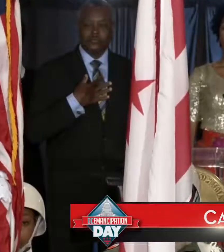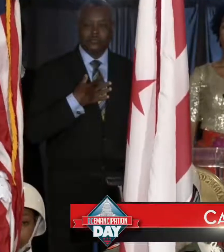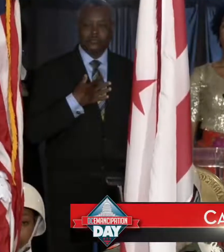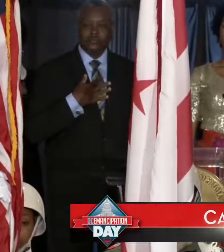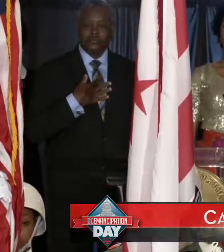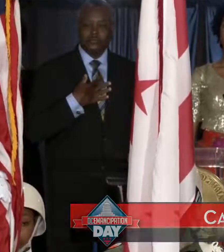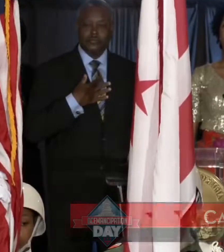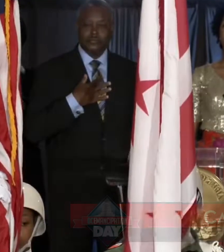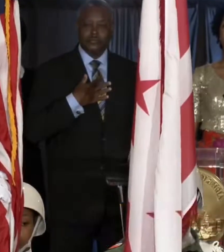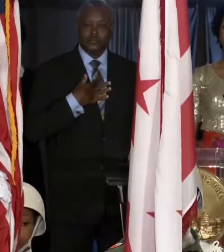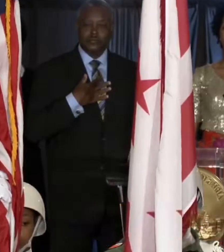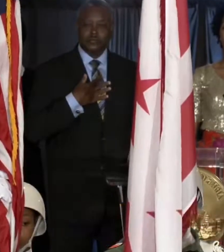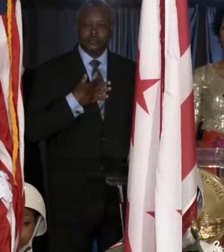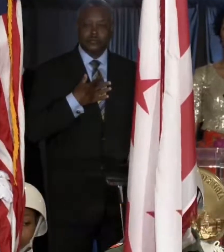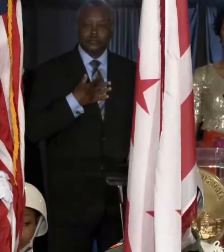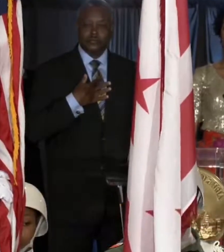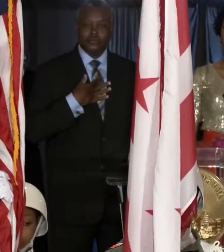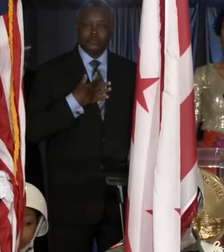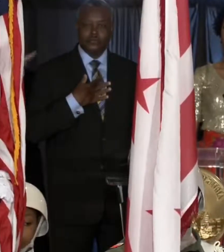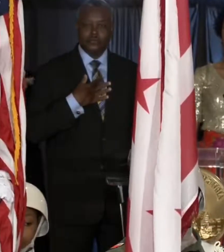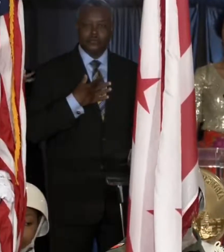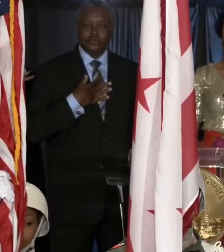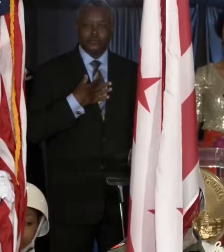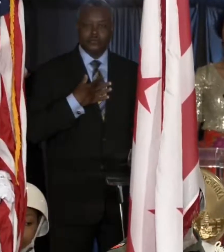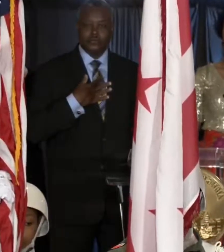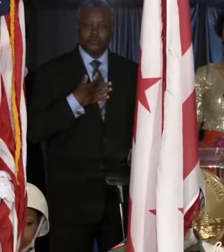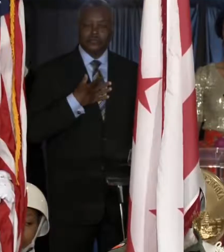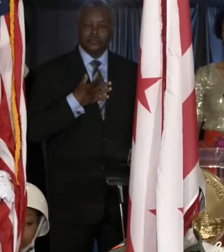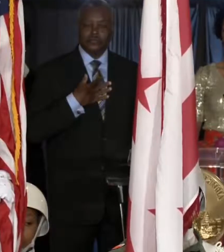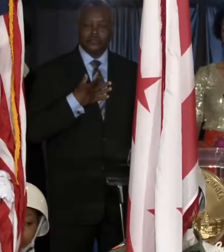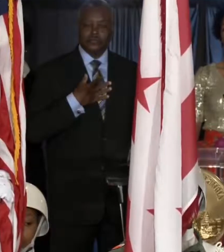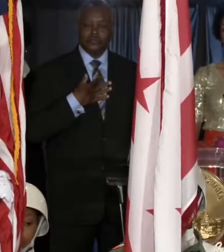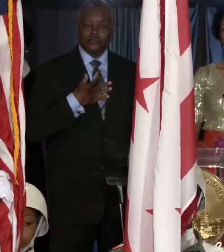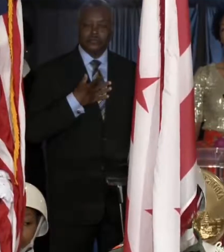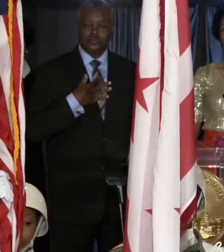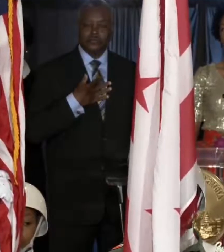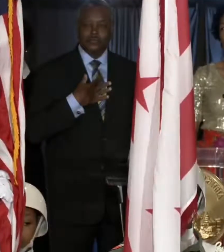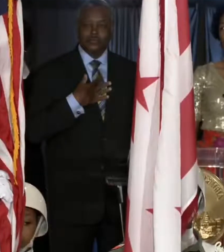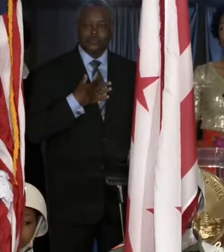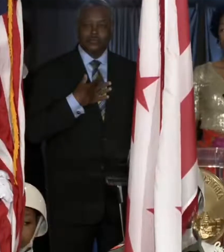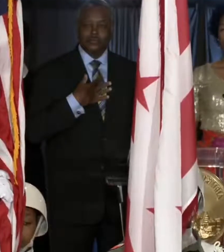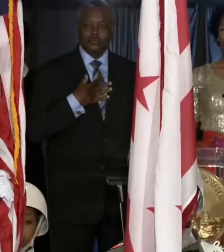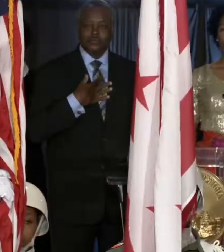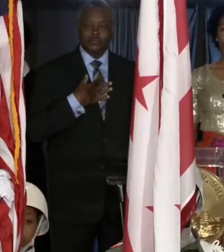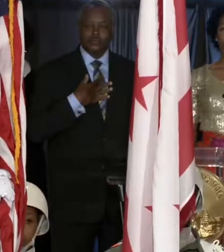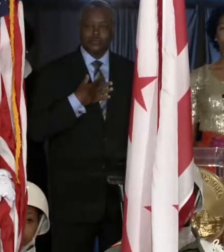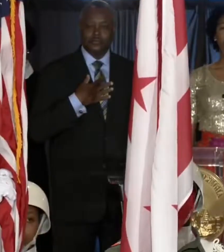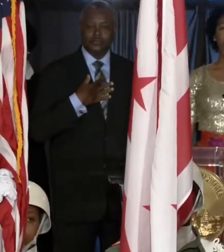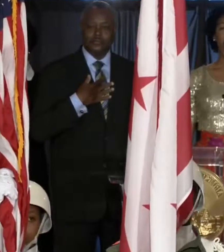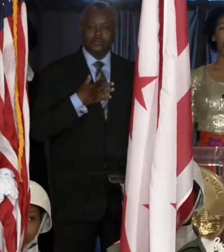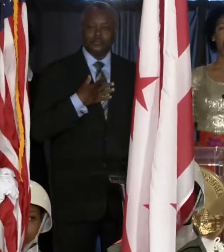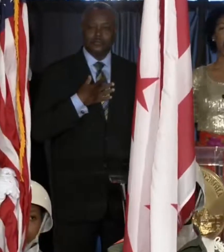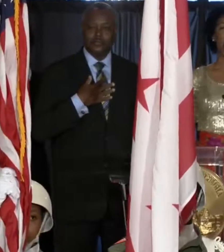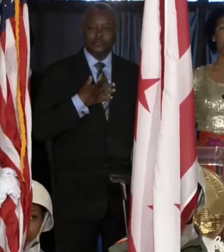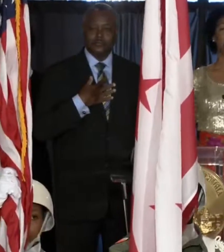O'ER THE RAMPARTS WE WATCHED WERE SO GALLANTLY STREAMING.